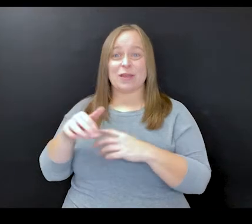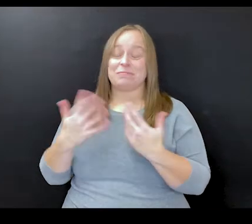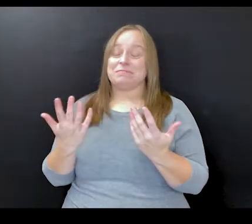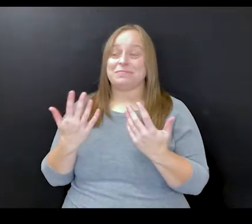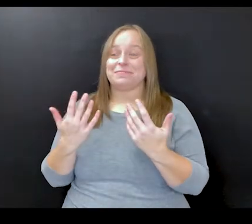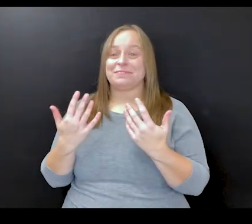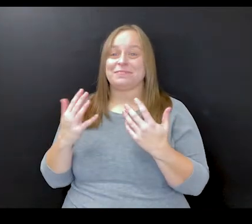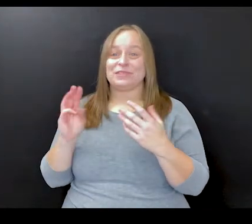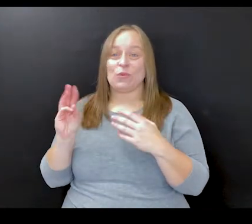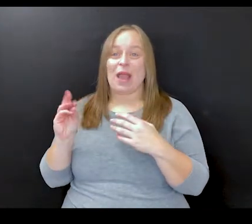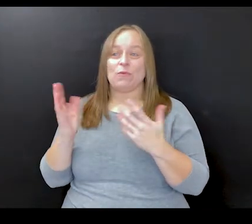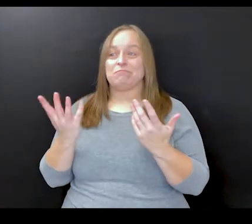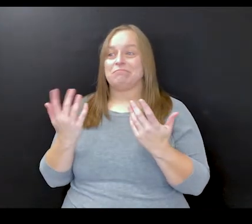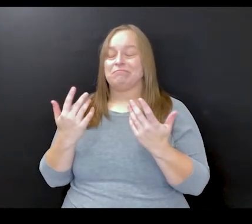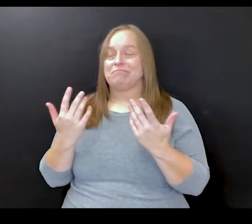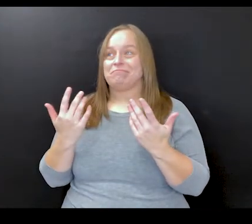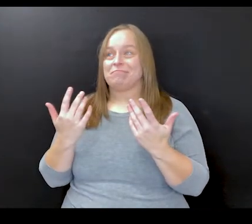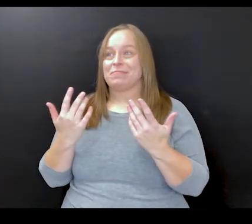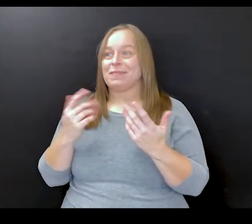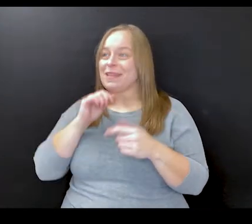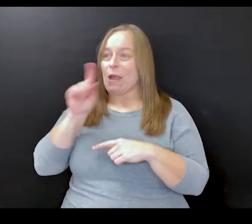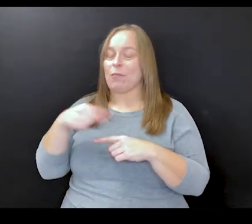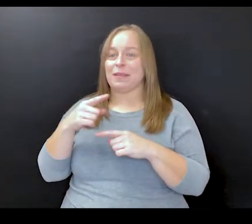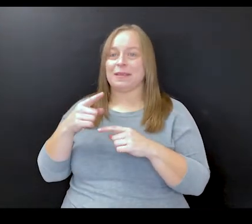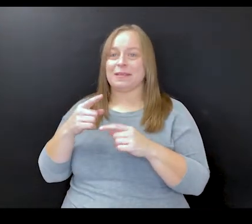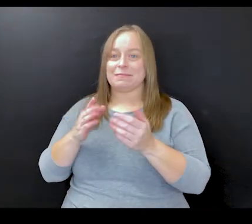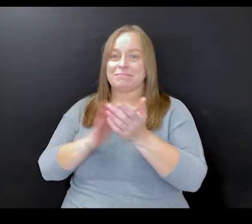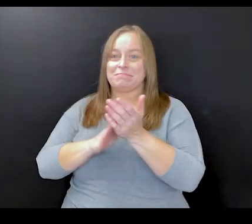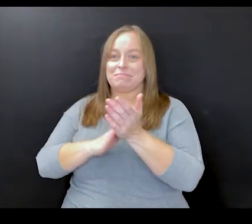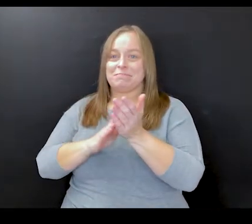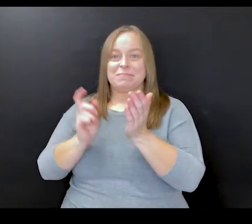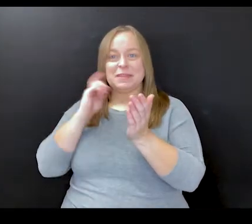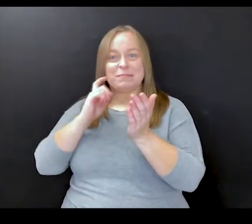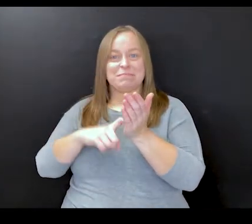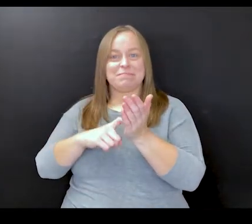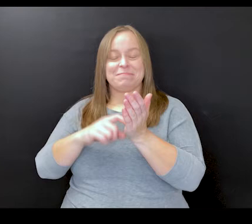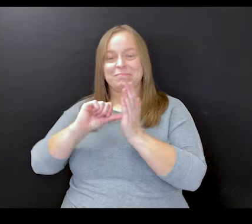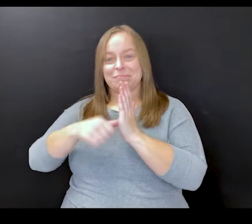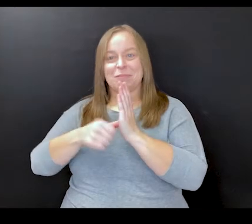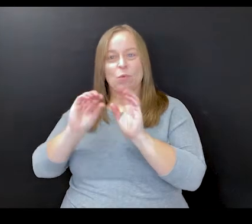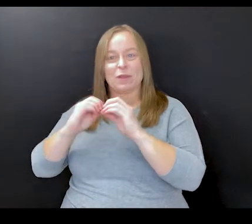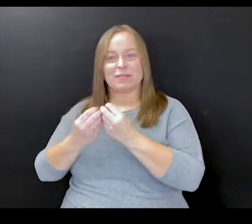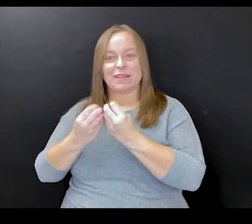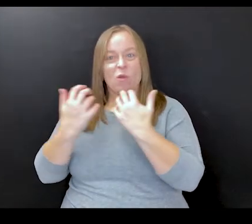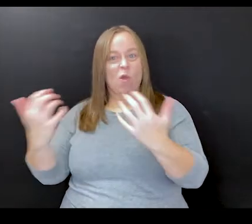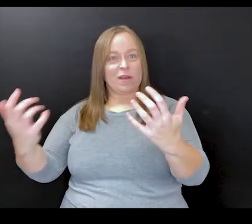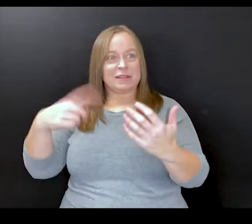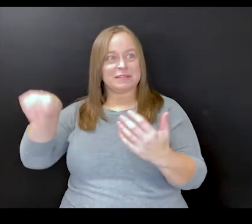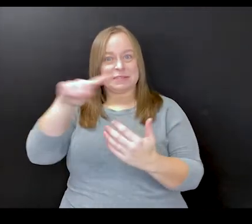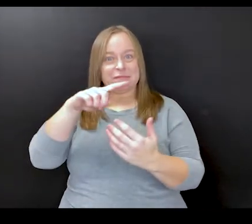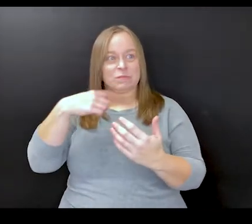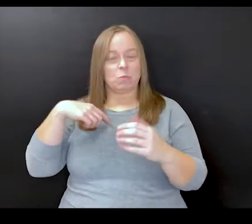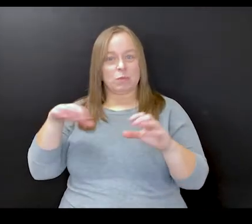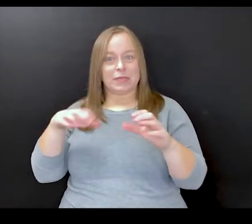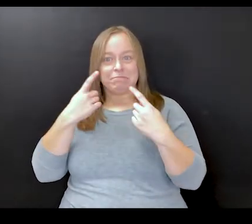I think that that's something that is not only impressive to us as an organization, but to our audience as well.